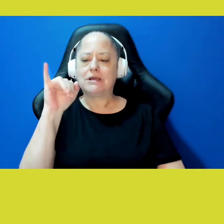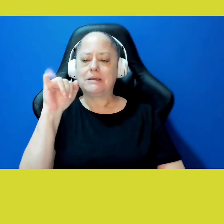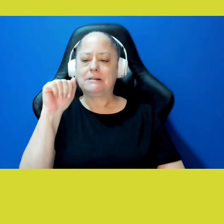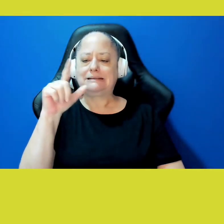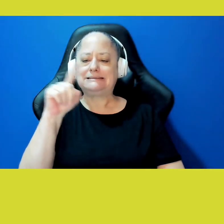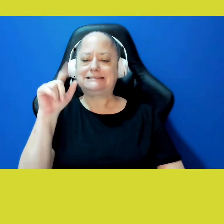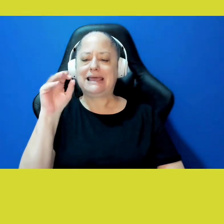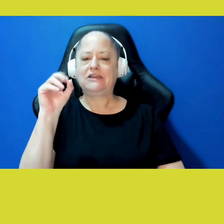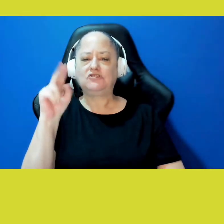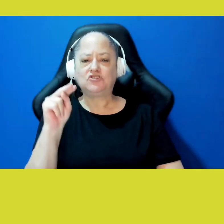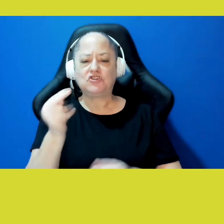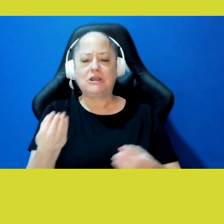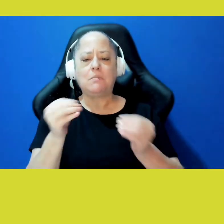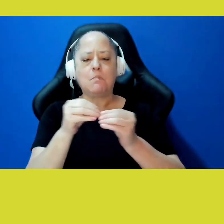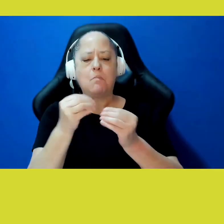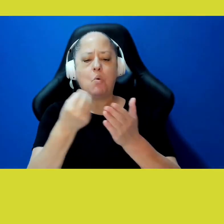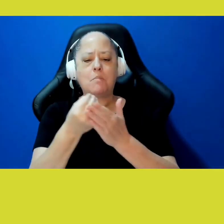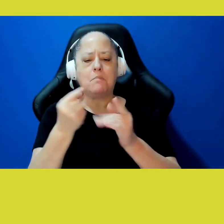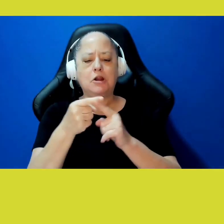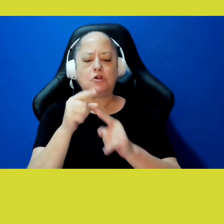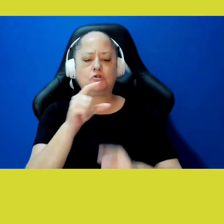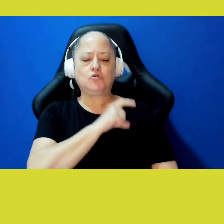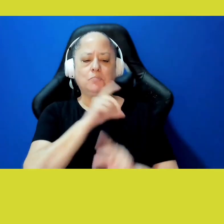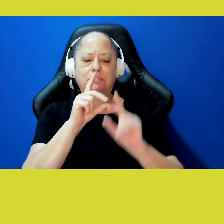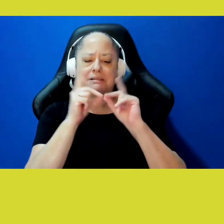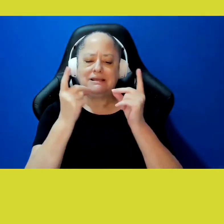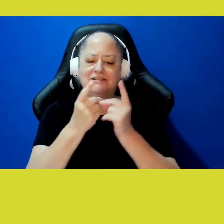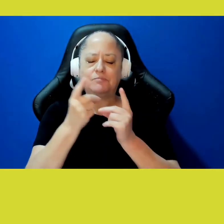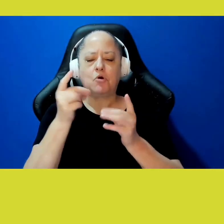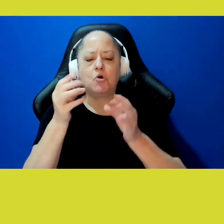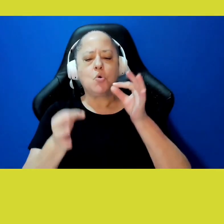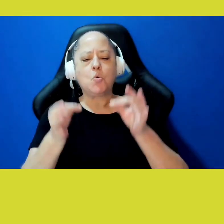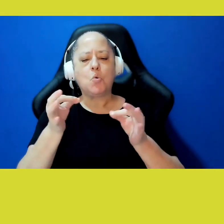money now to police departments, court costs, and all